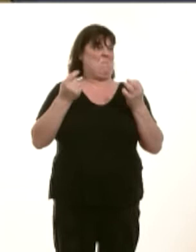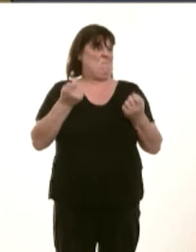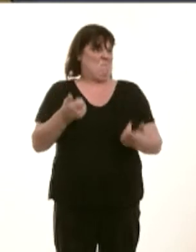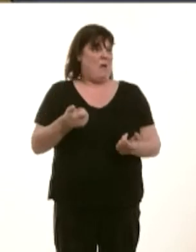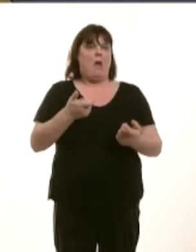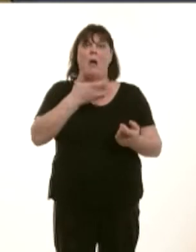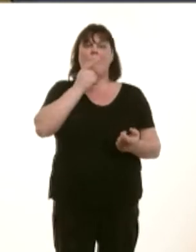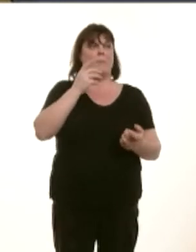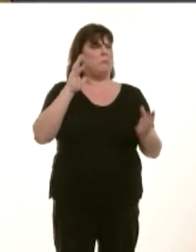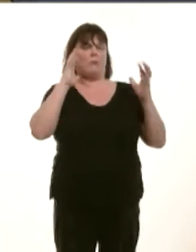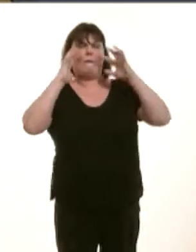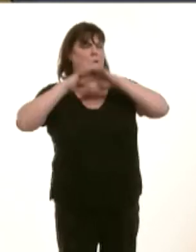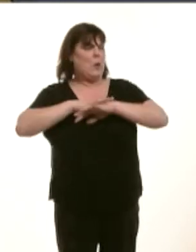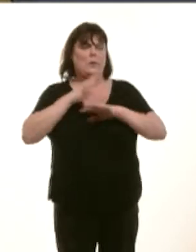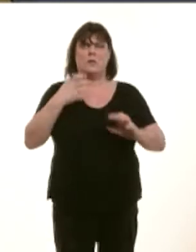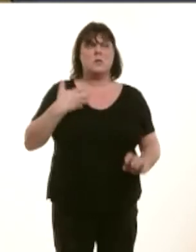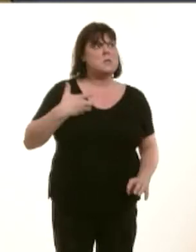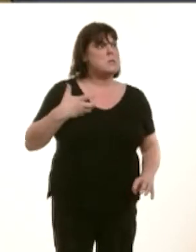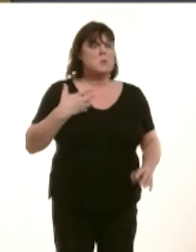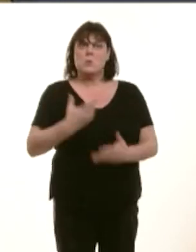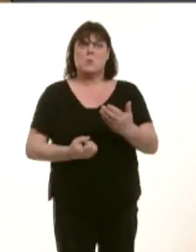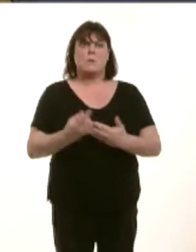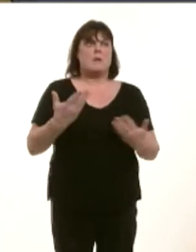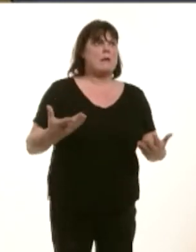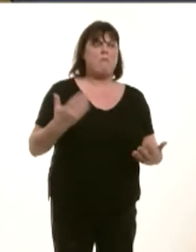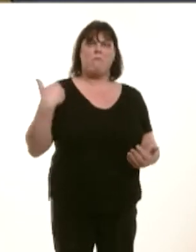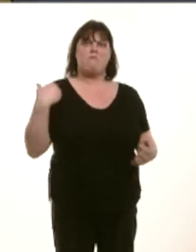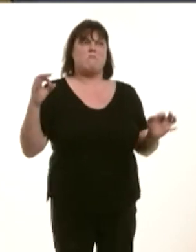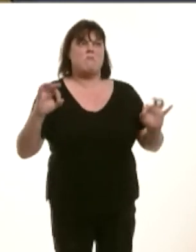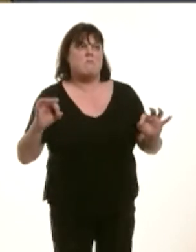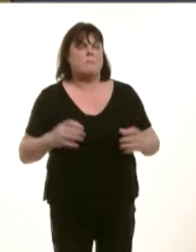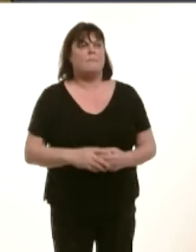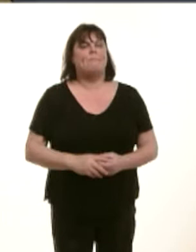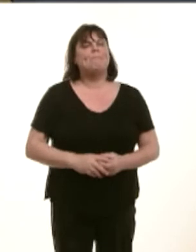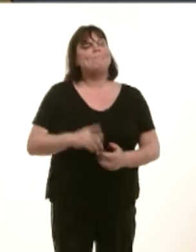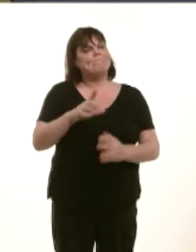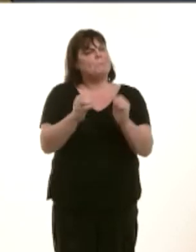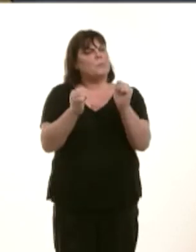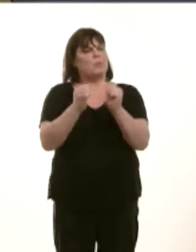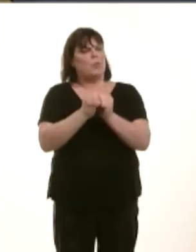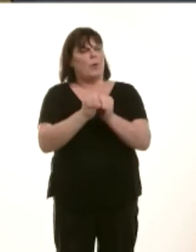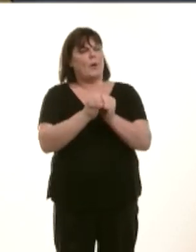can lead to confusion and anger. Do you agree with me, First Minister, that passenger communication